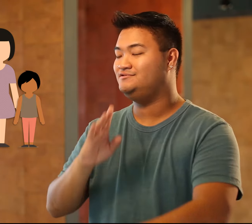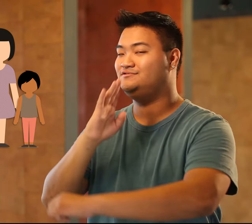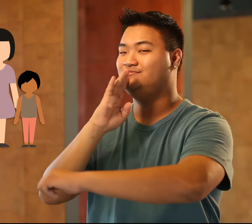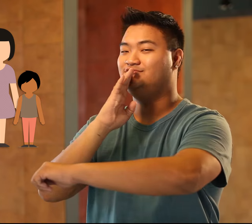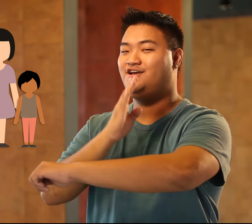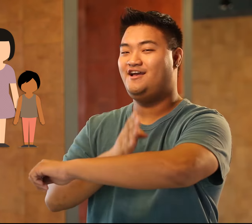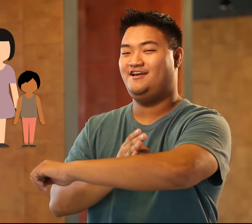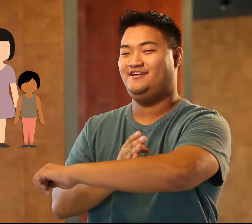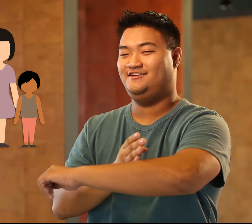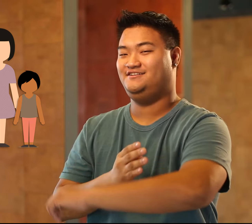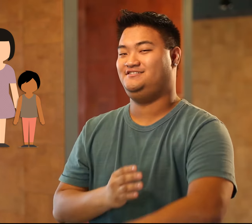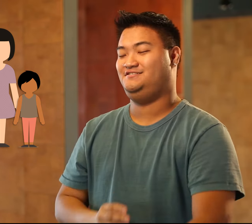daughter